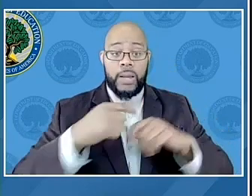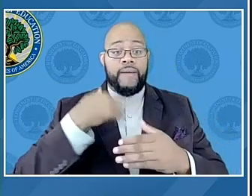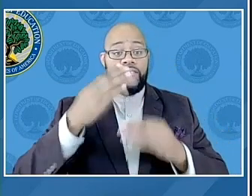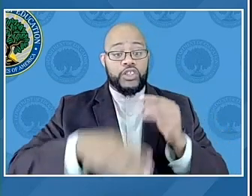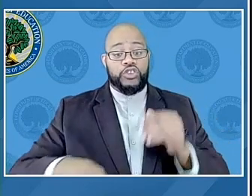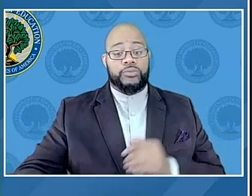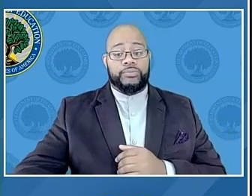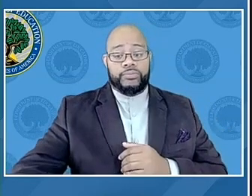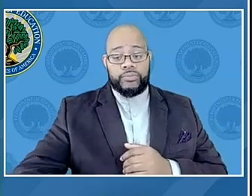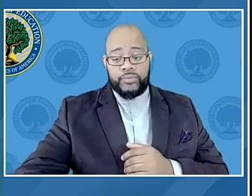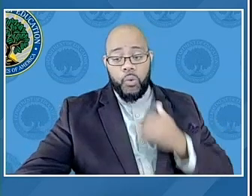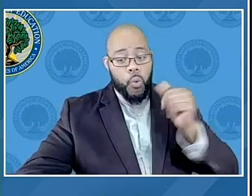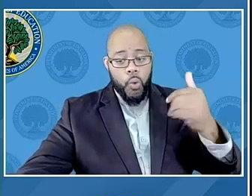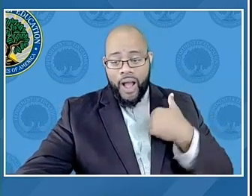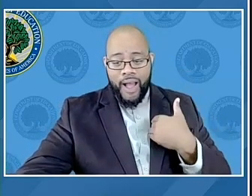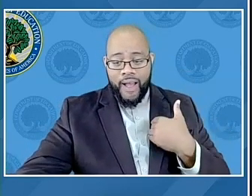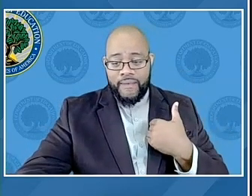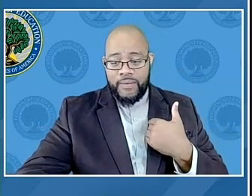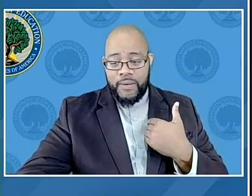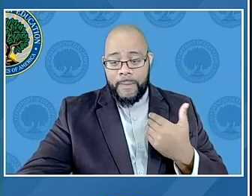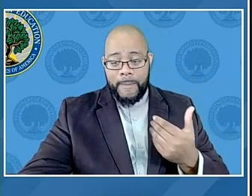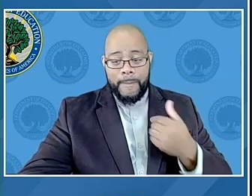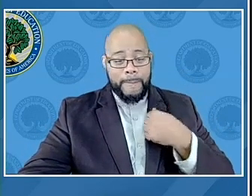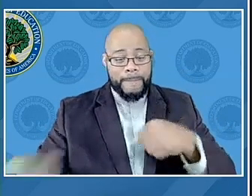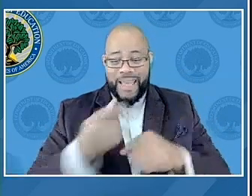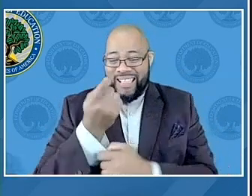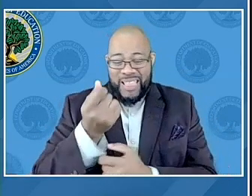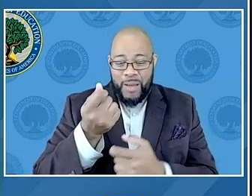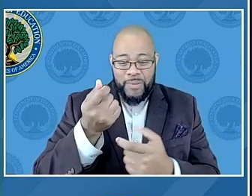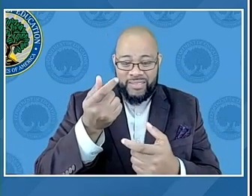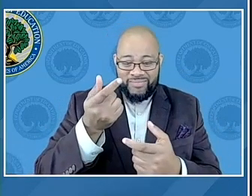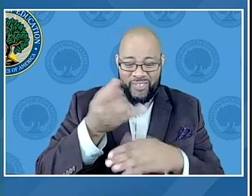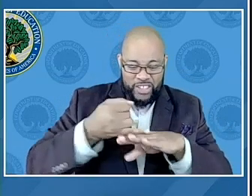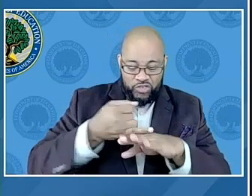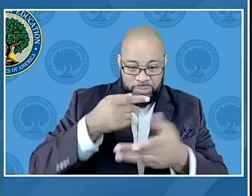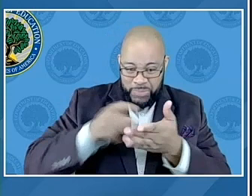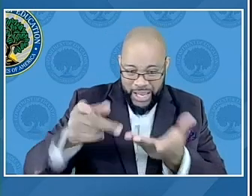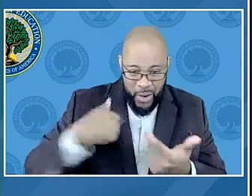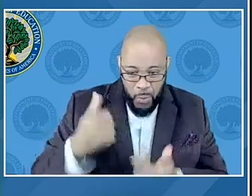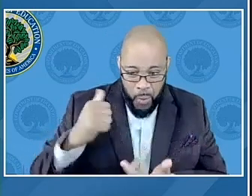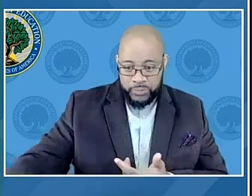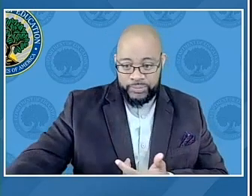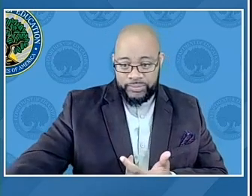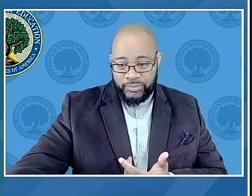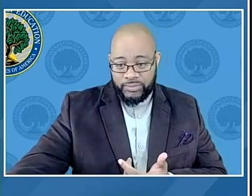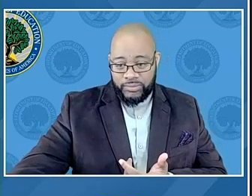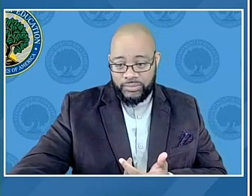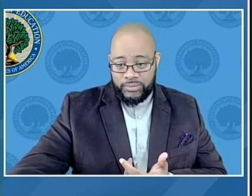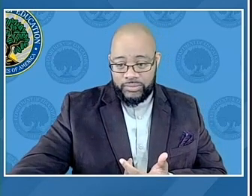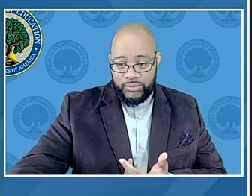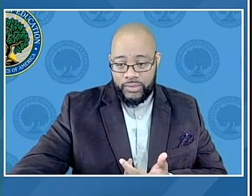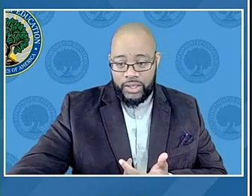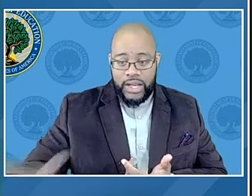won't have even made a dent in that capitalized interest. And so it's as if I didn't even pay back any of what I owed on that loan.